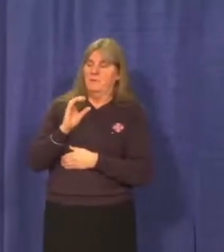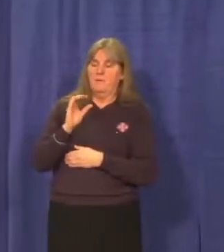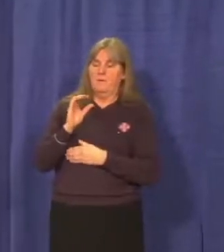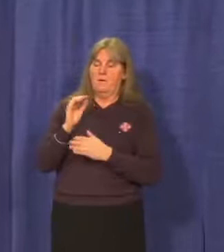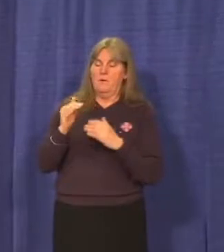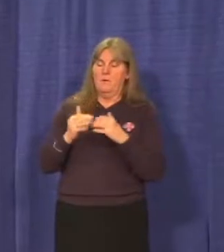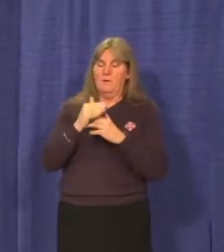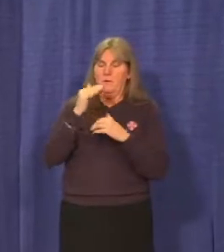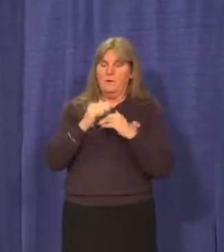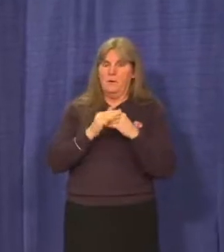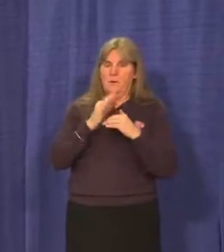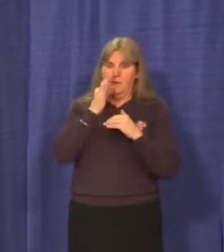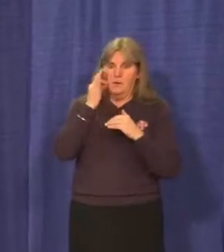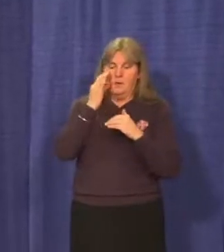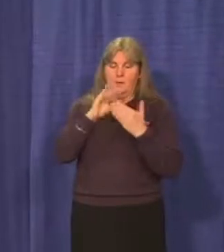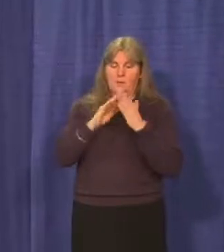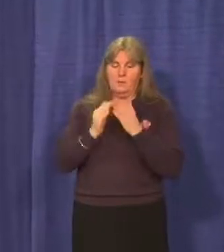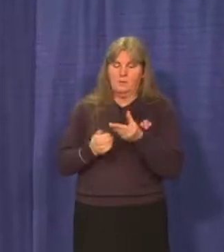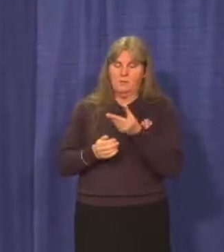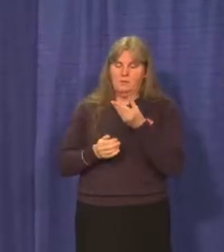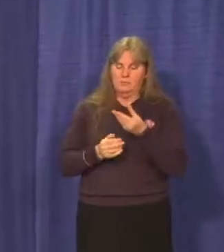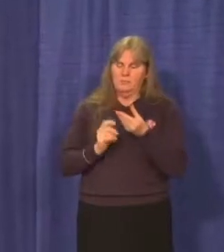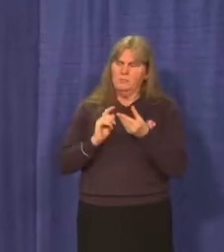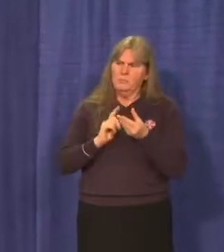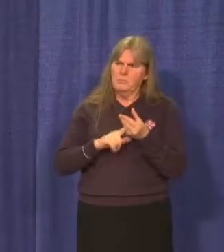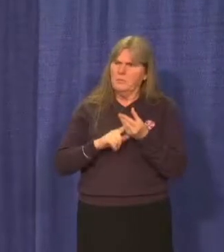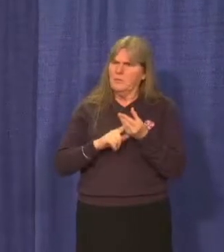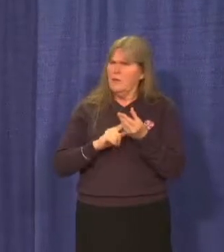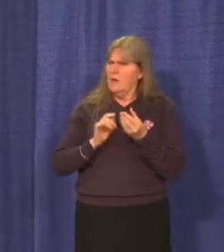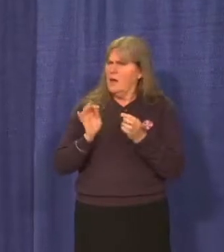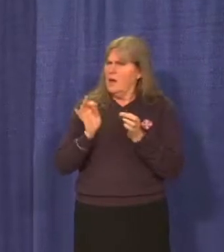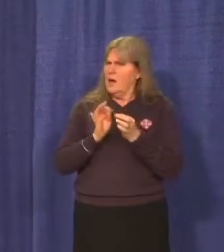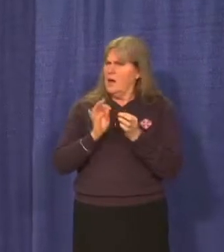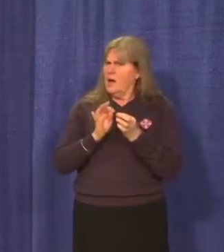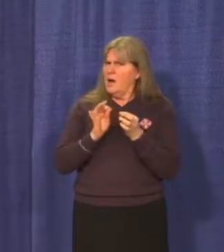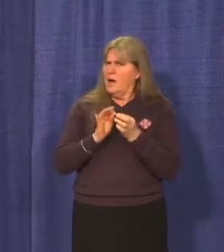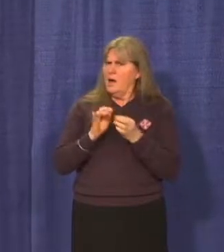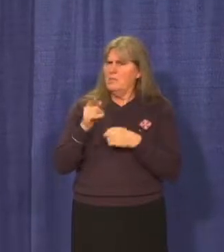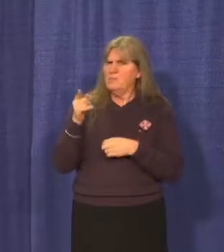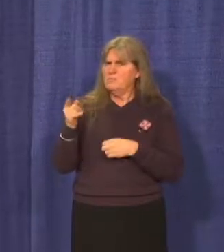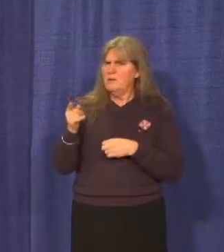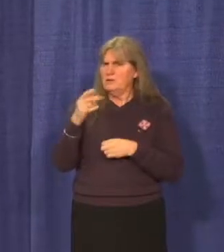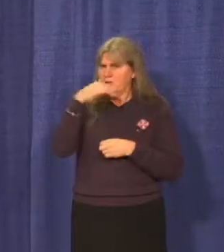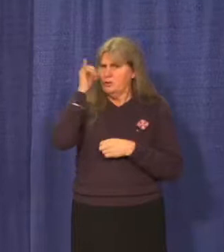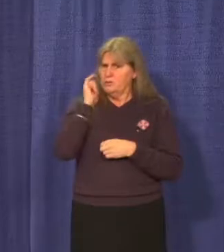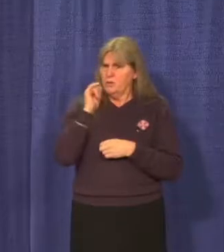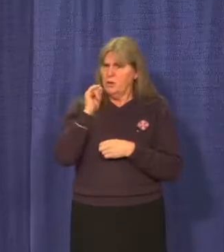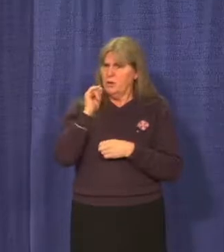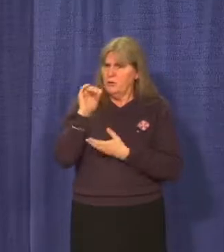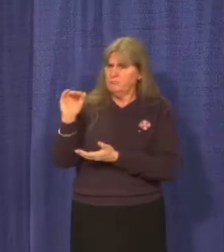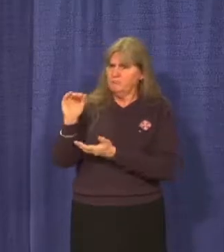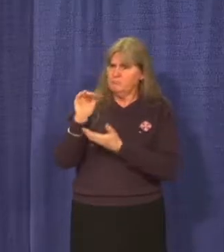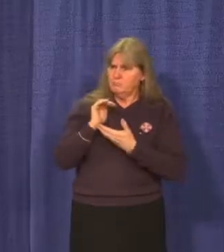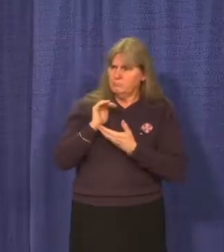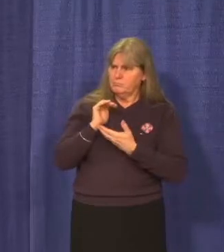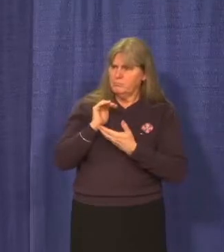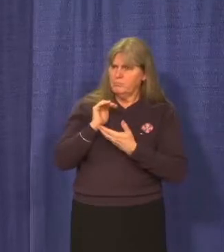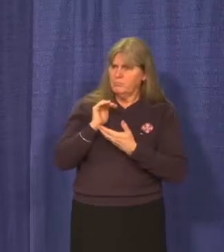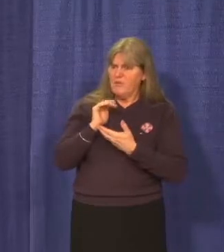communities, there is a lot of money in there. How much money as the Yukon getting, how much is new money